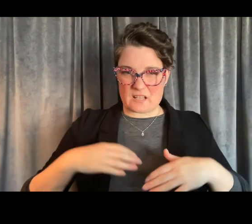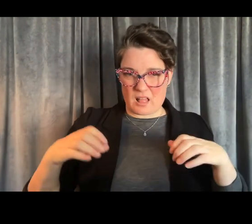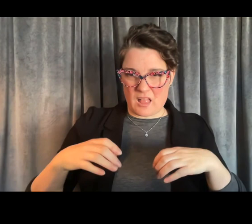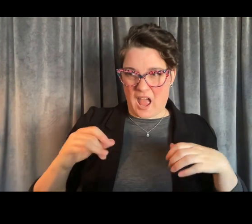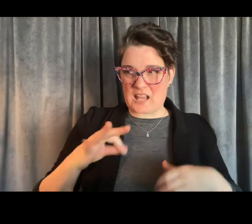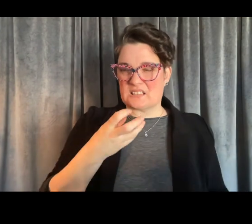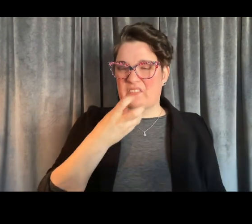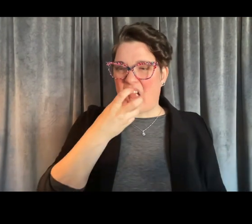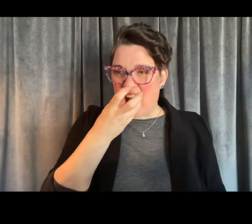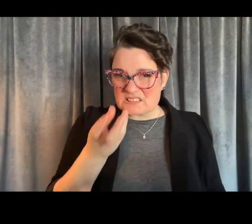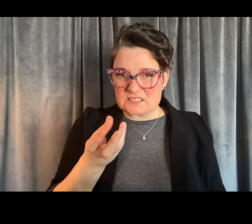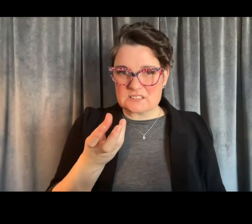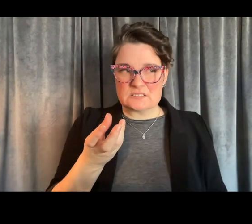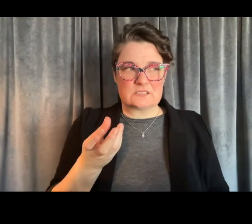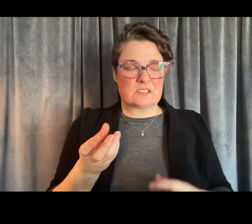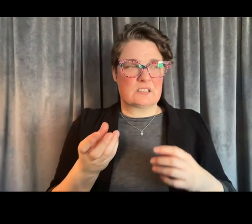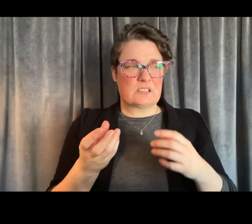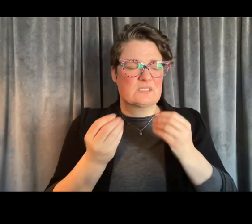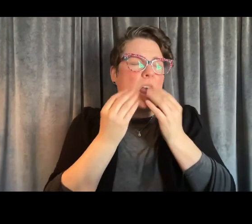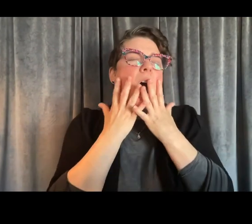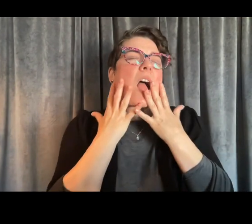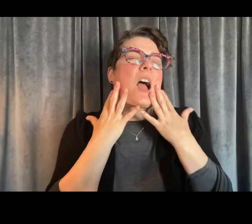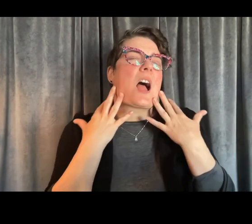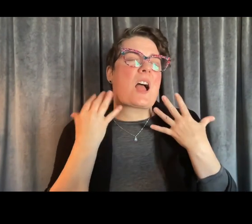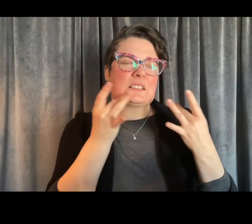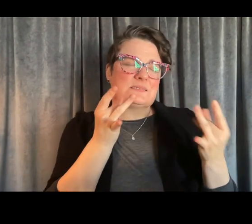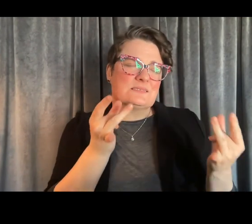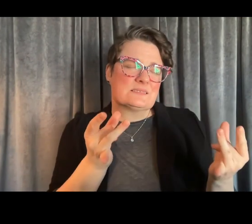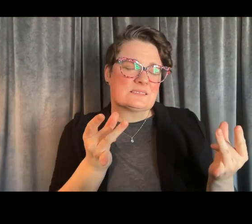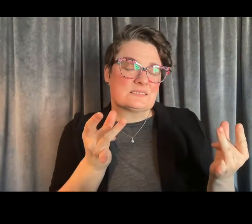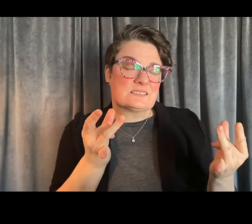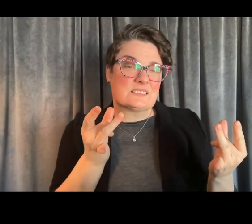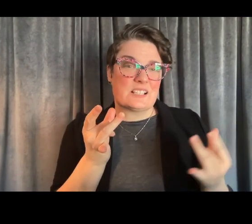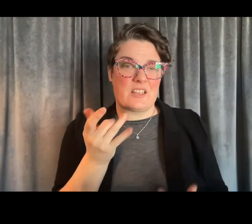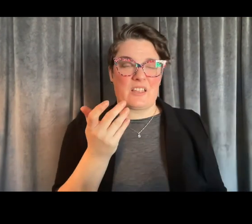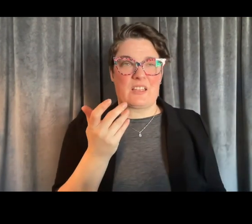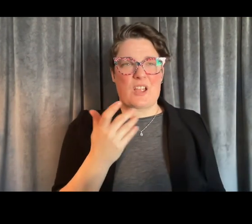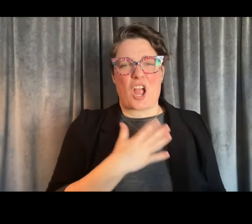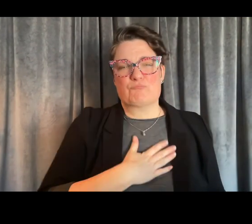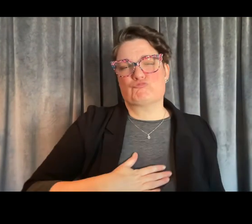so gushy or delicious at first and, having like this pleasurable moment.